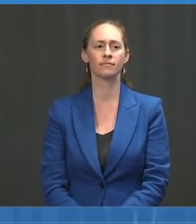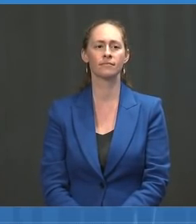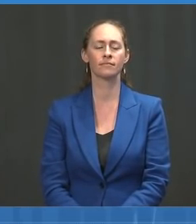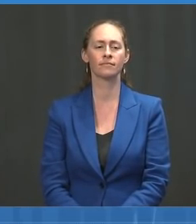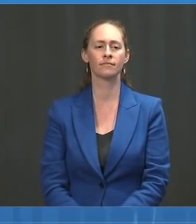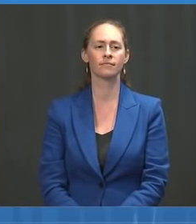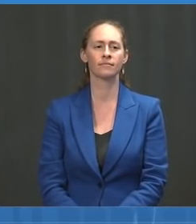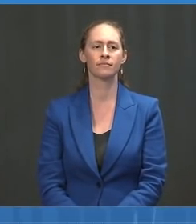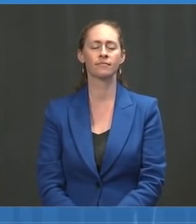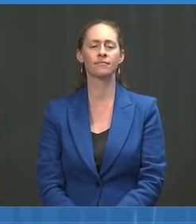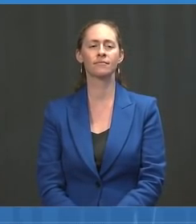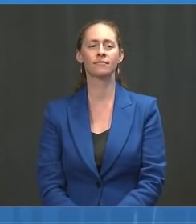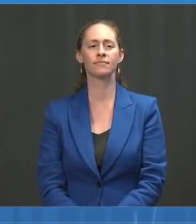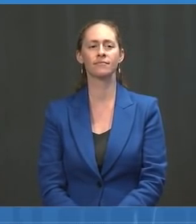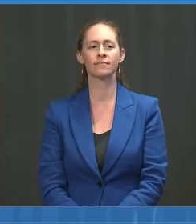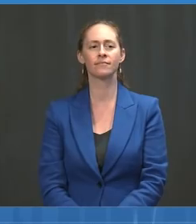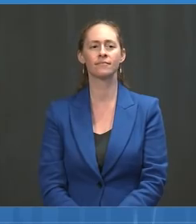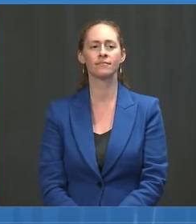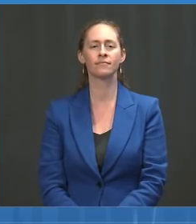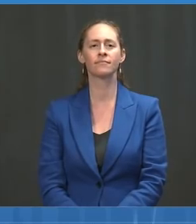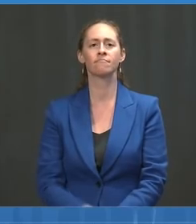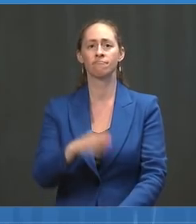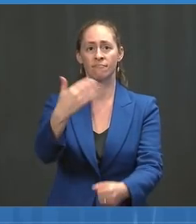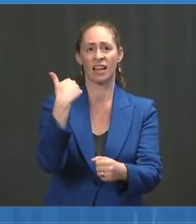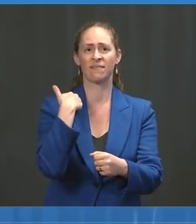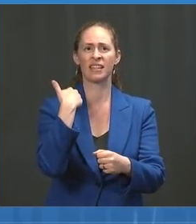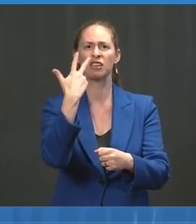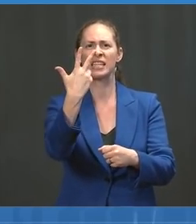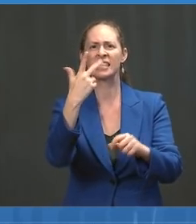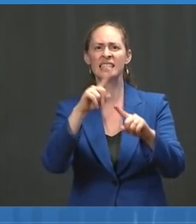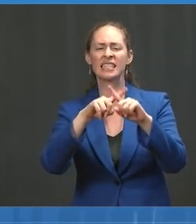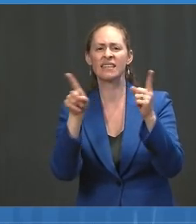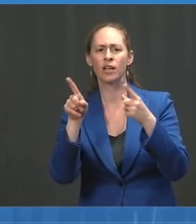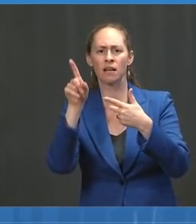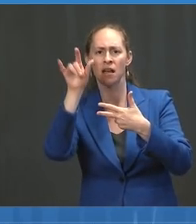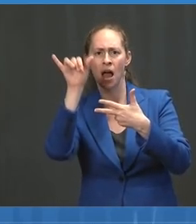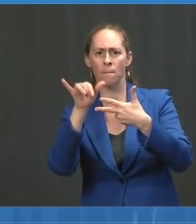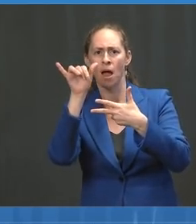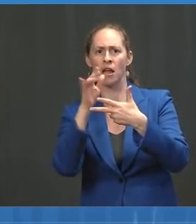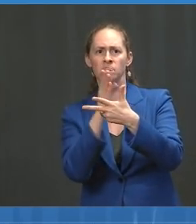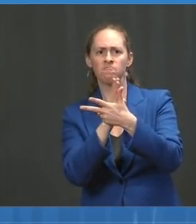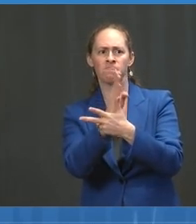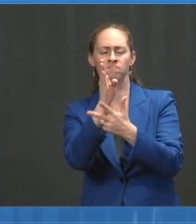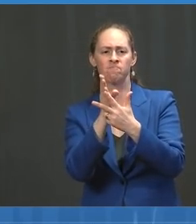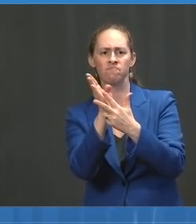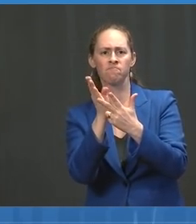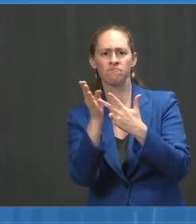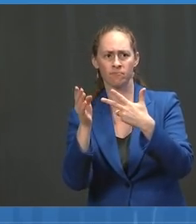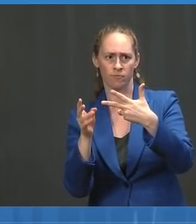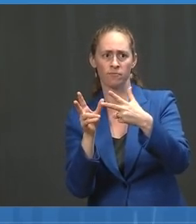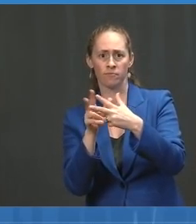monoclonal antibody products that have currently had Emergency Use Authorization from the FDA.